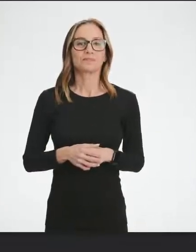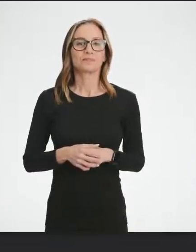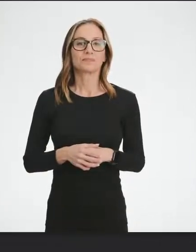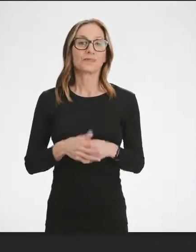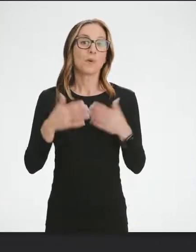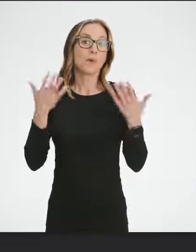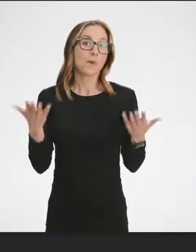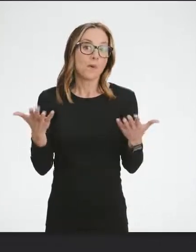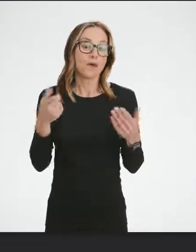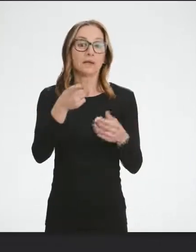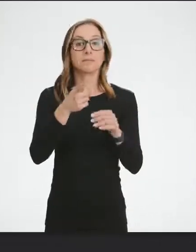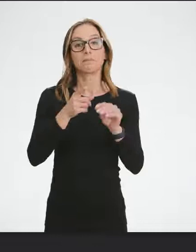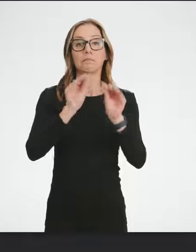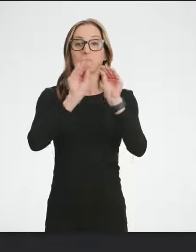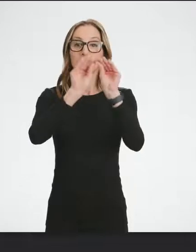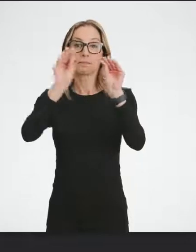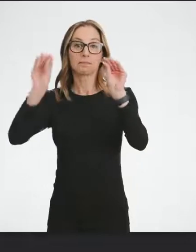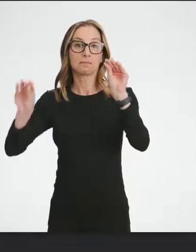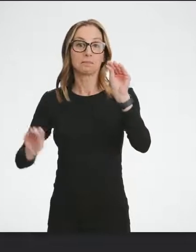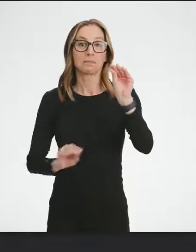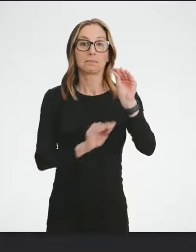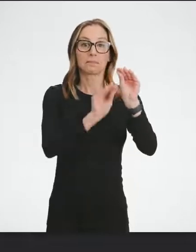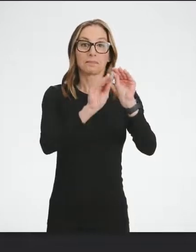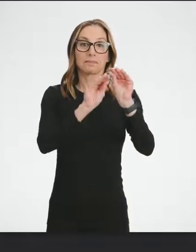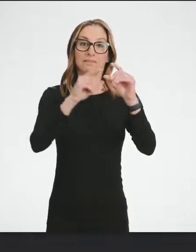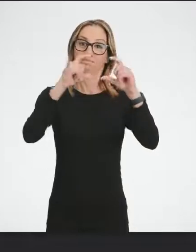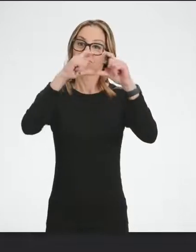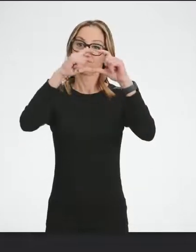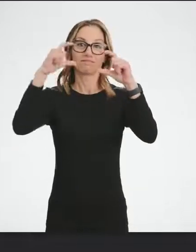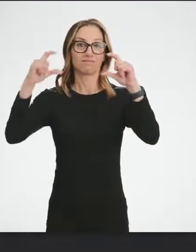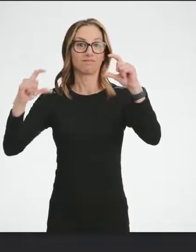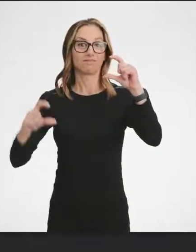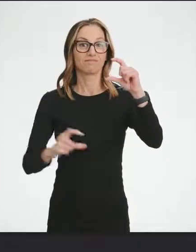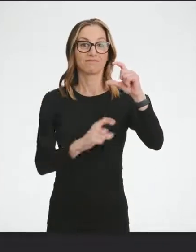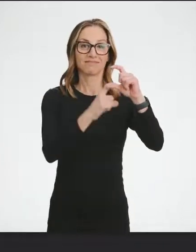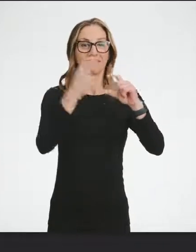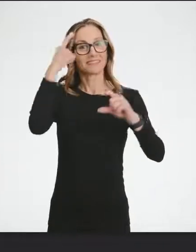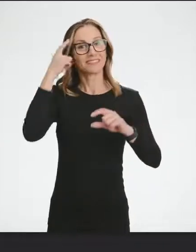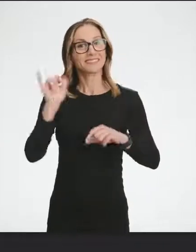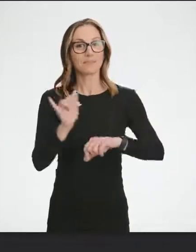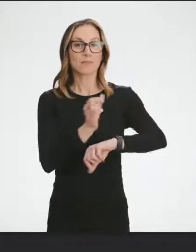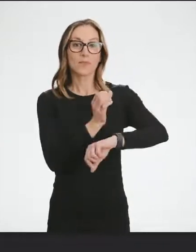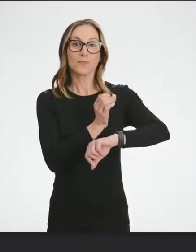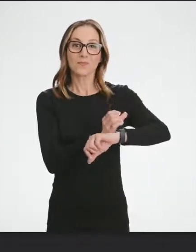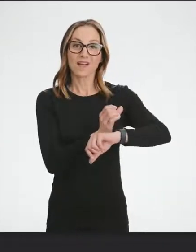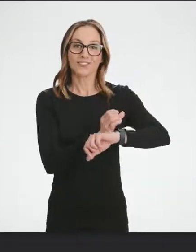Or you could create a radial layout that draws your views in a circle, like the numbers on a watch face.